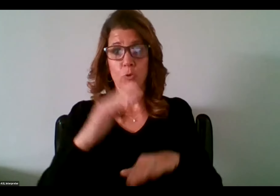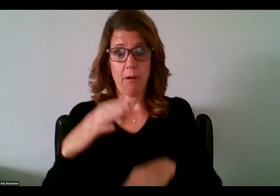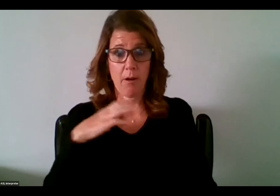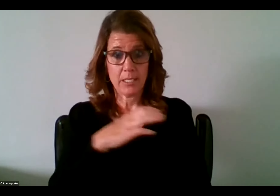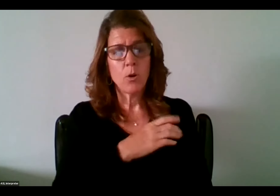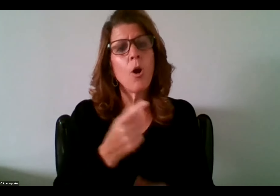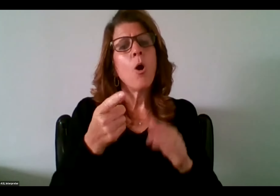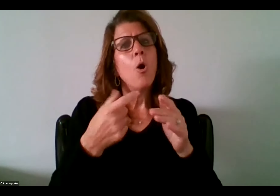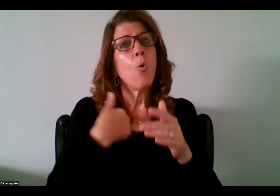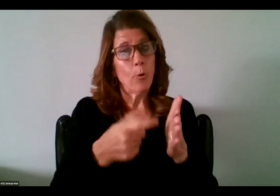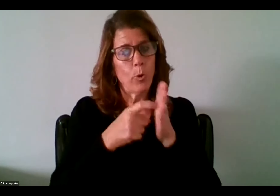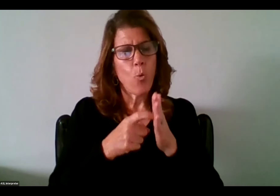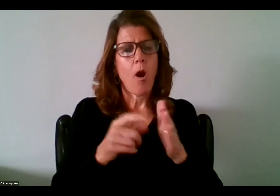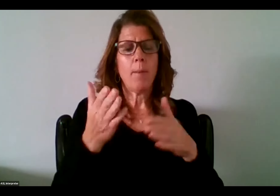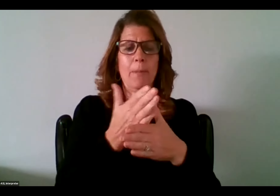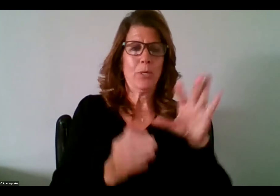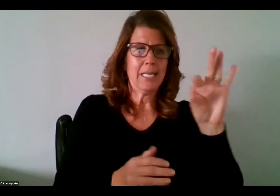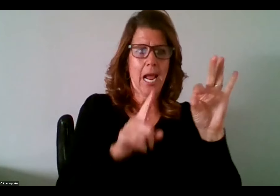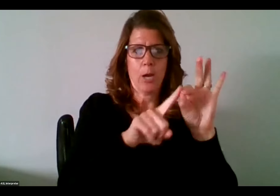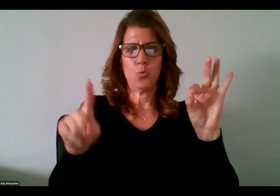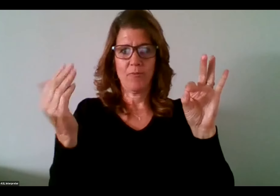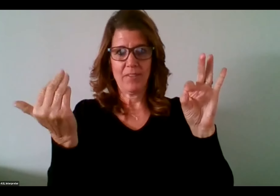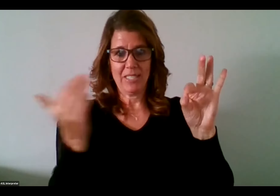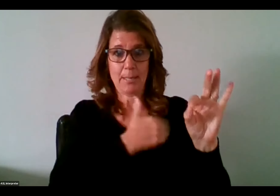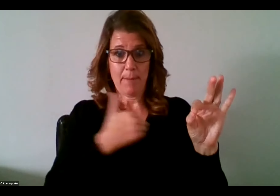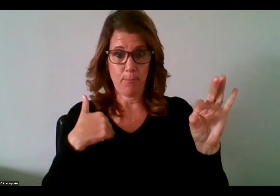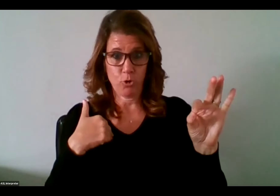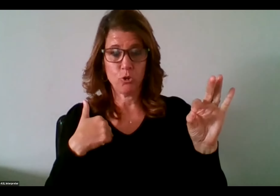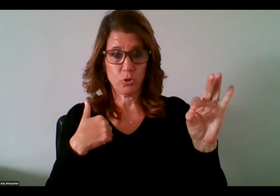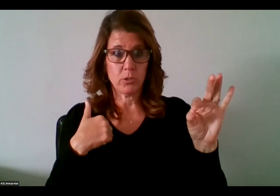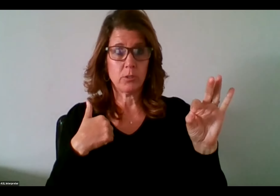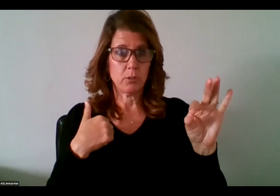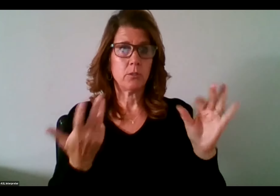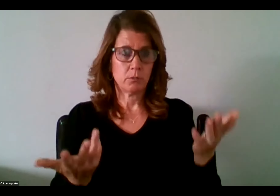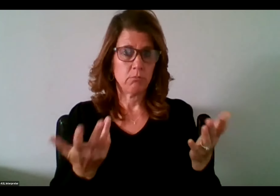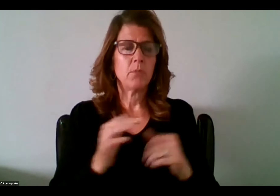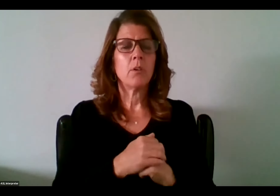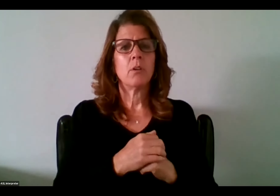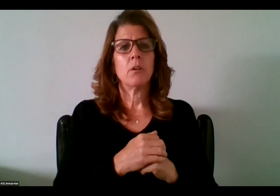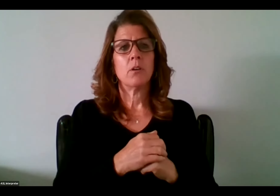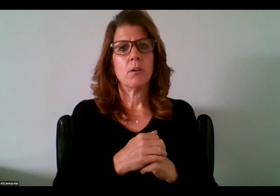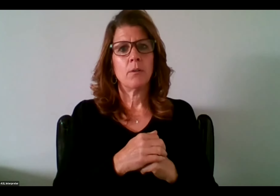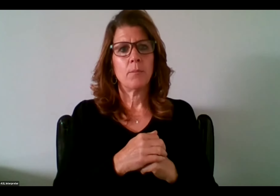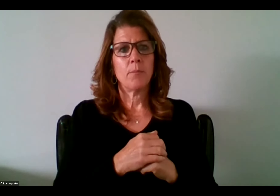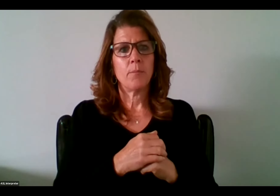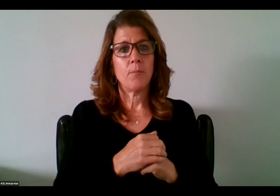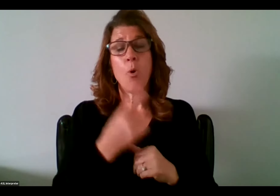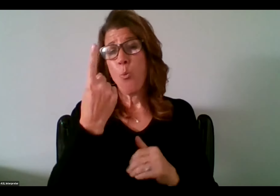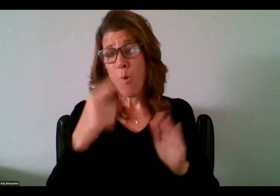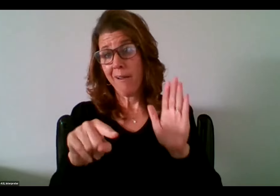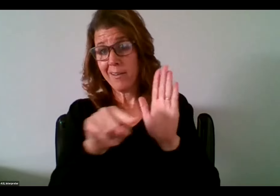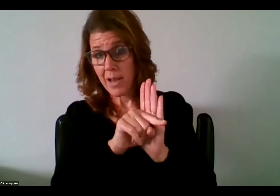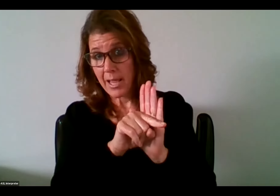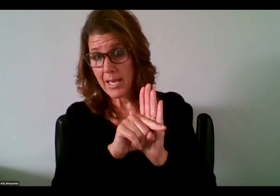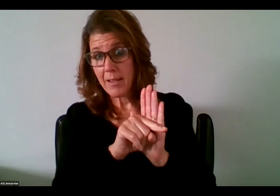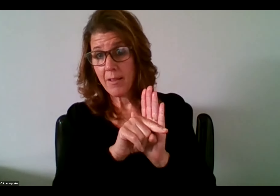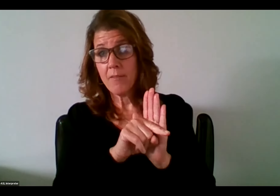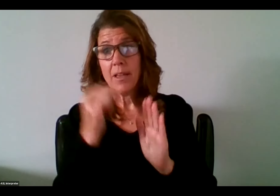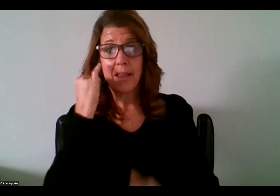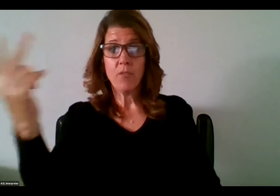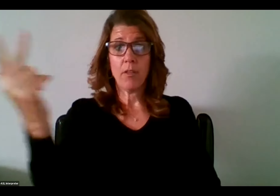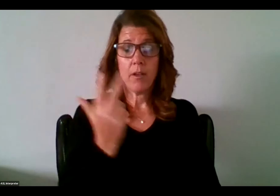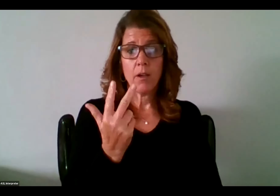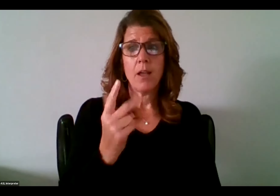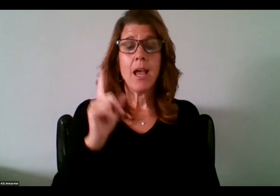nine to 15 members, the only con that we really see to it, is Deaf/blind community is very